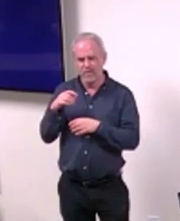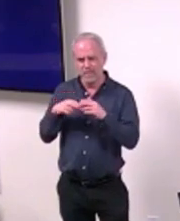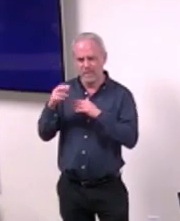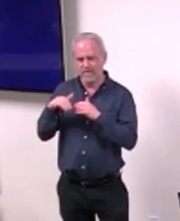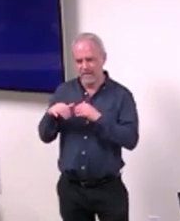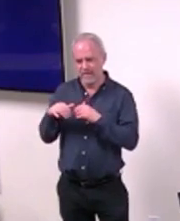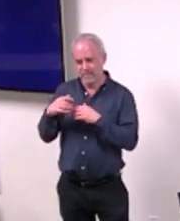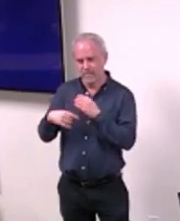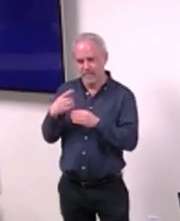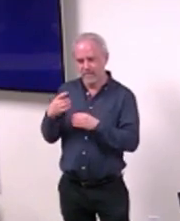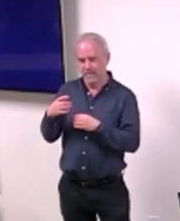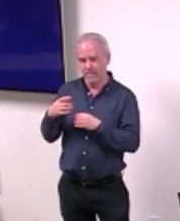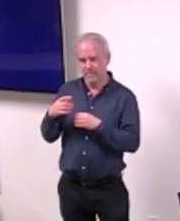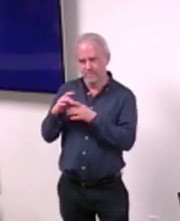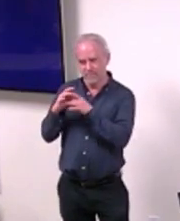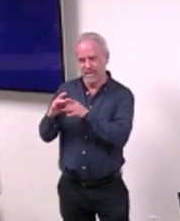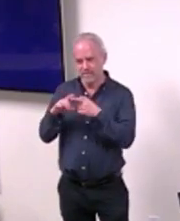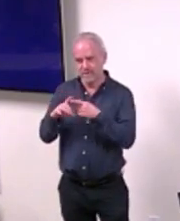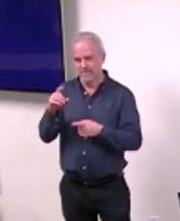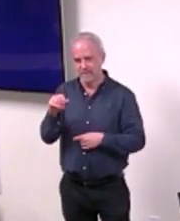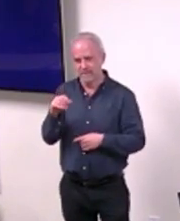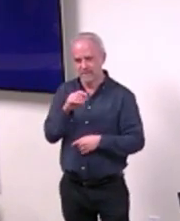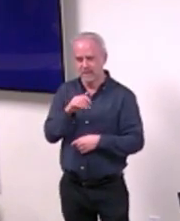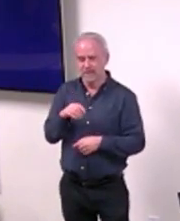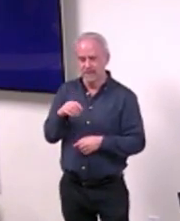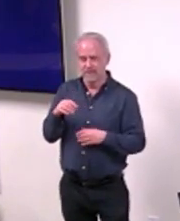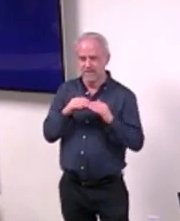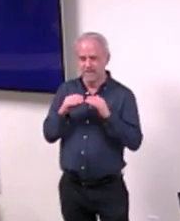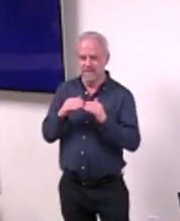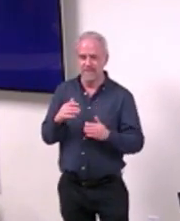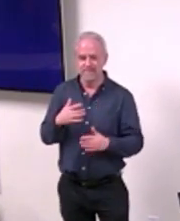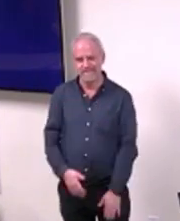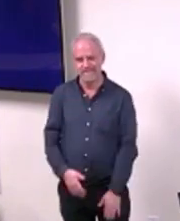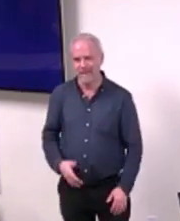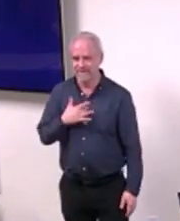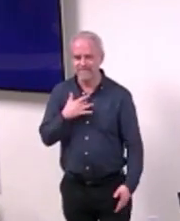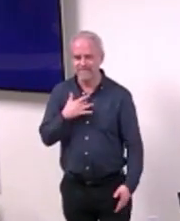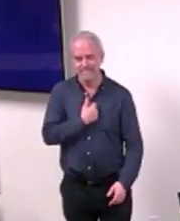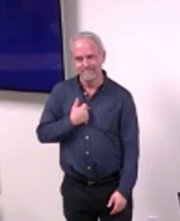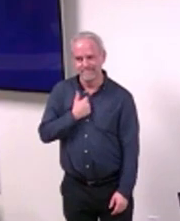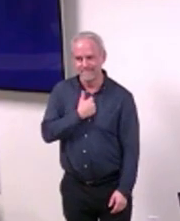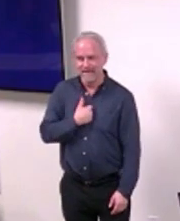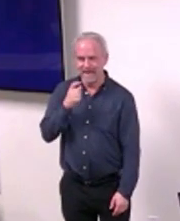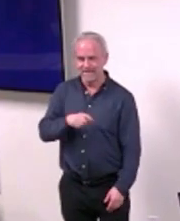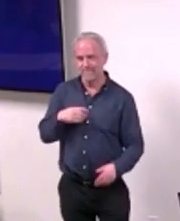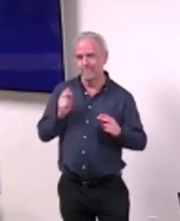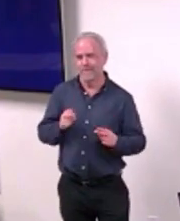I'm sorry I had to rush through a lot of this. But hopefully, that fills in some of the gaps for folks.